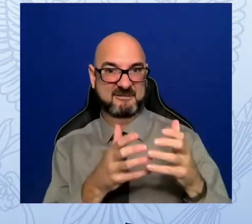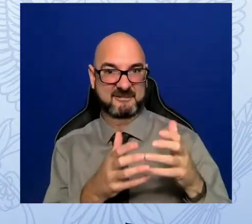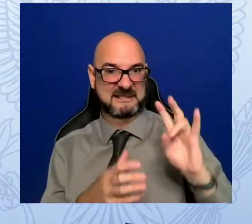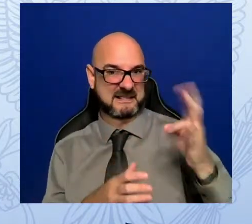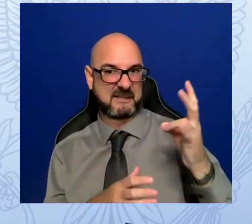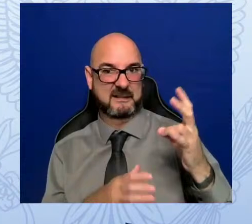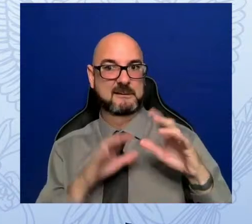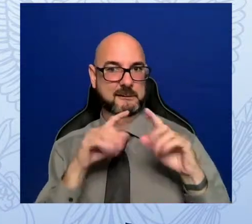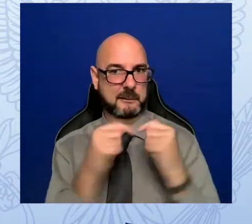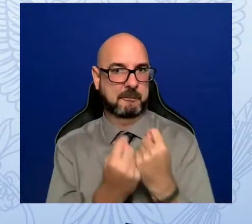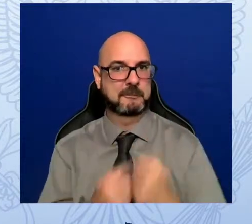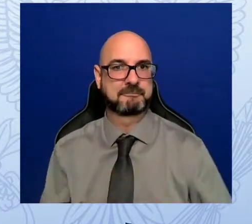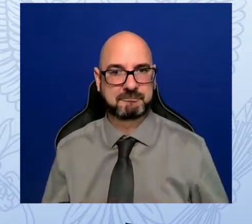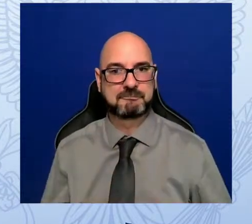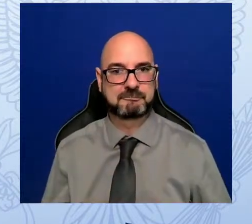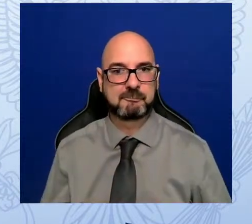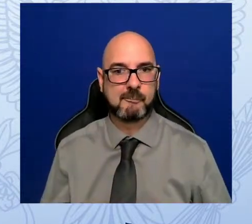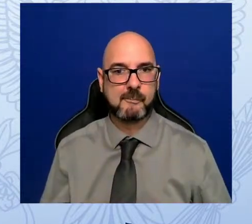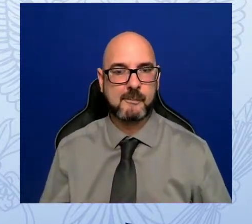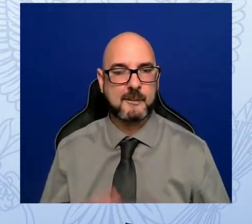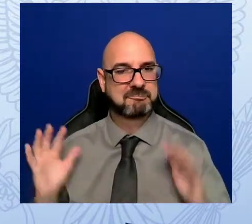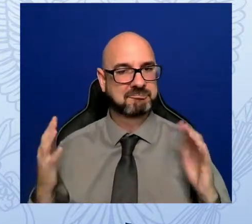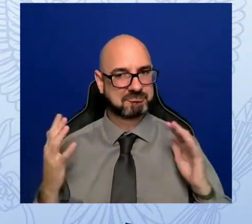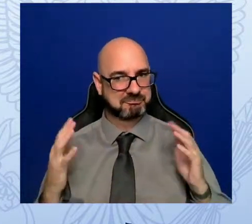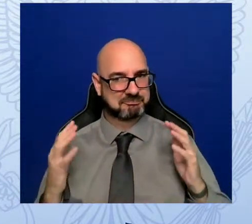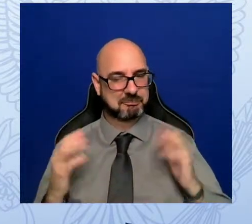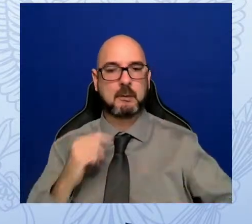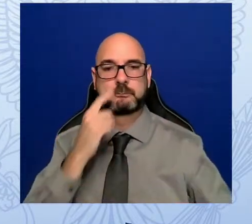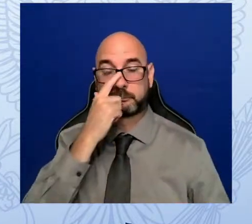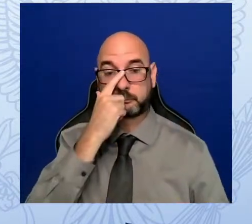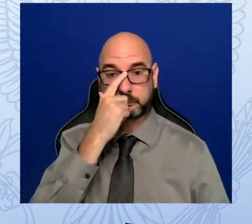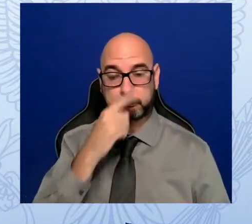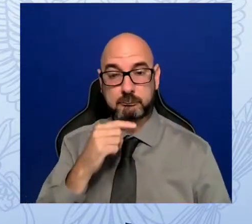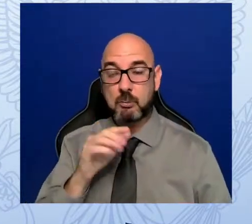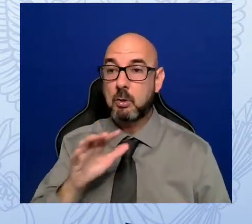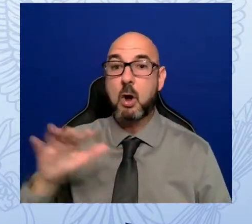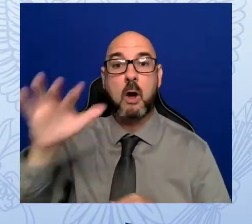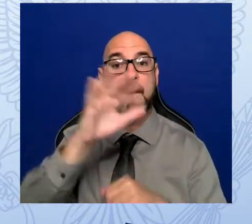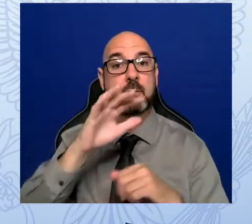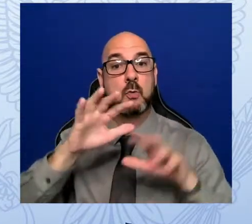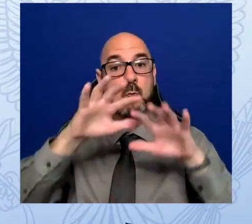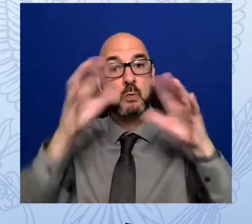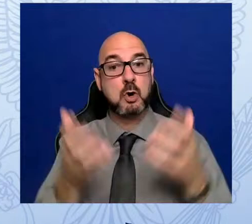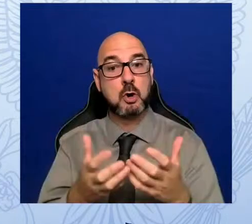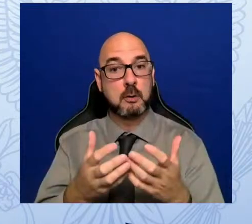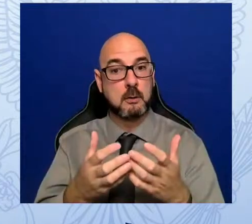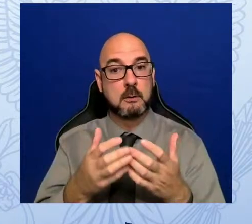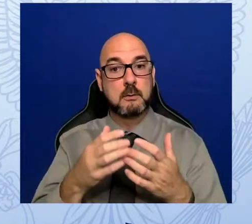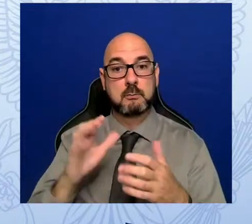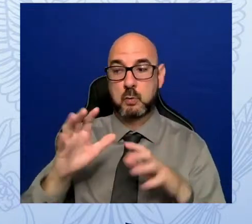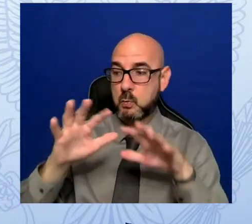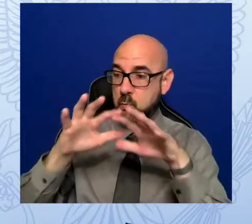I've competed internationally, played in a World Cup, won a gold medal for team USA at the Pan American Games,